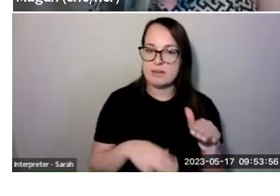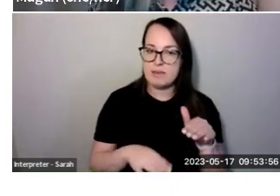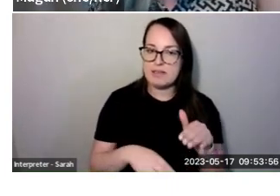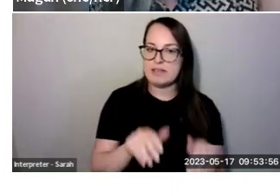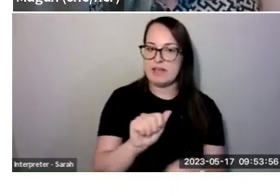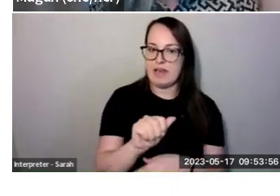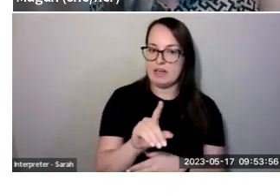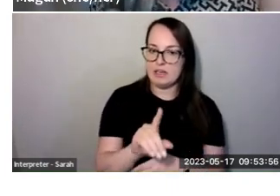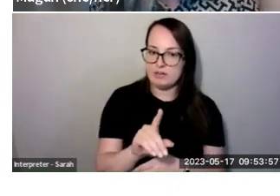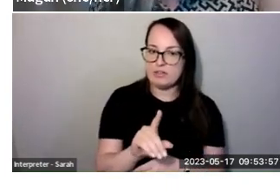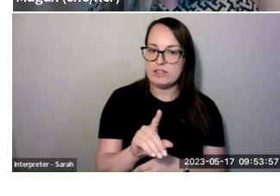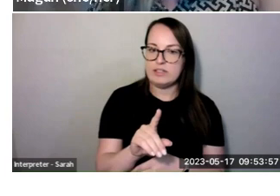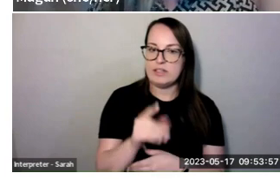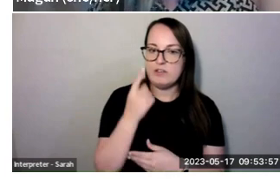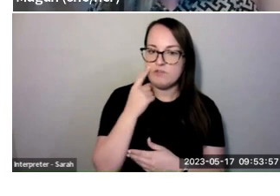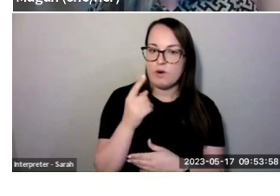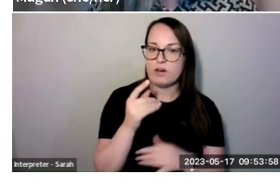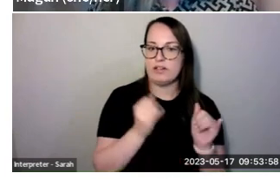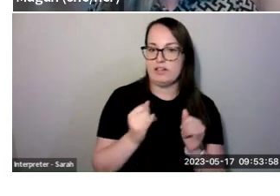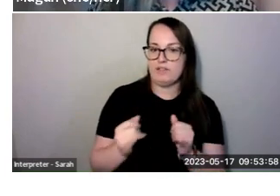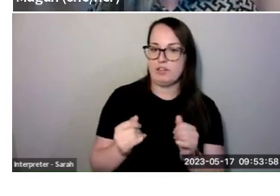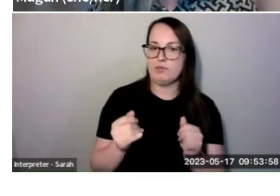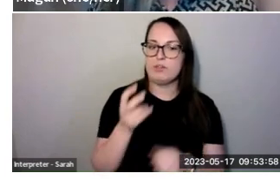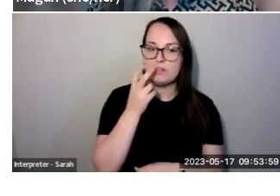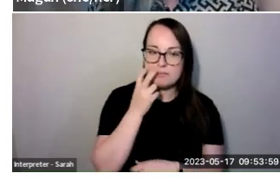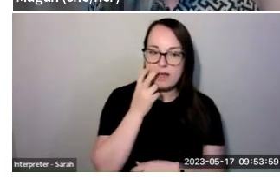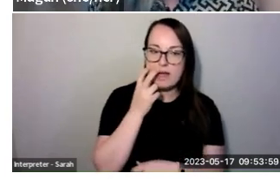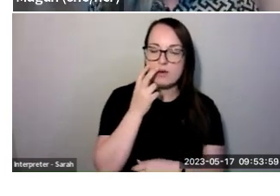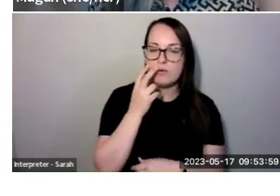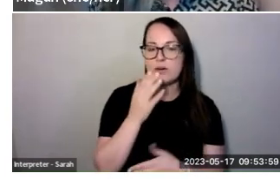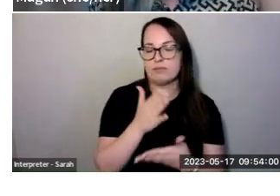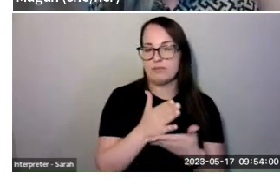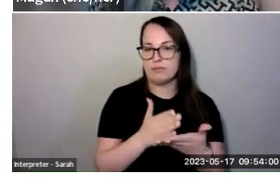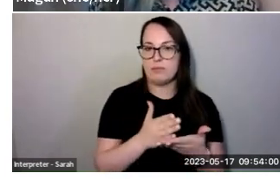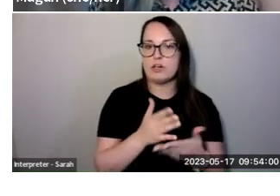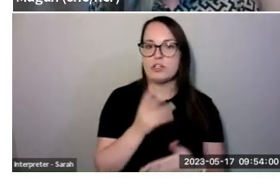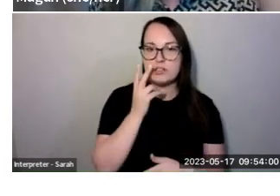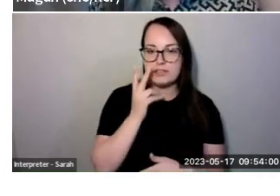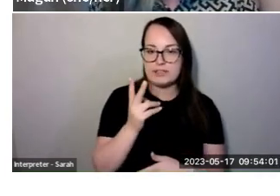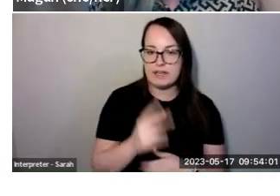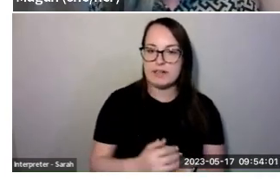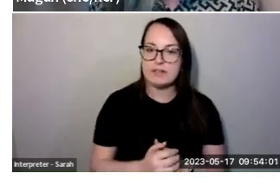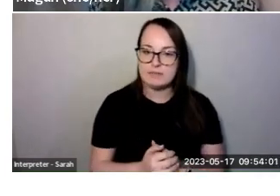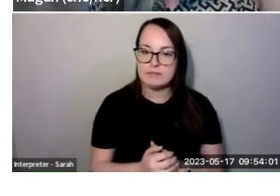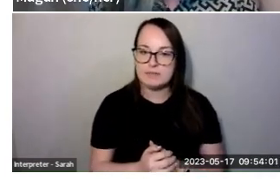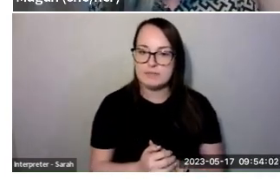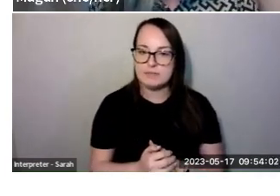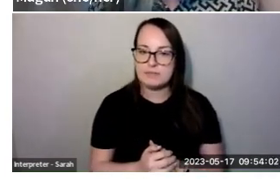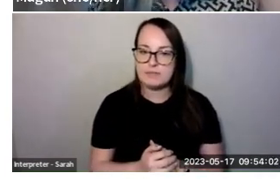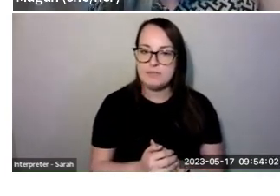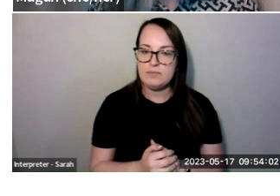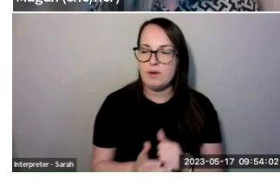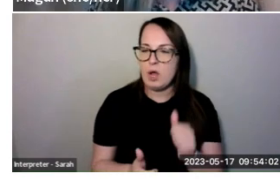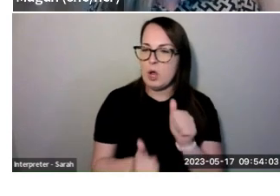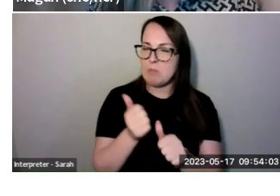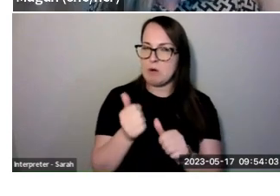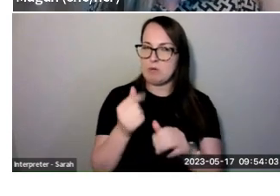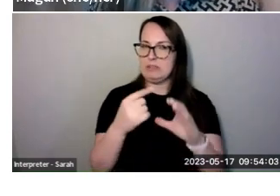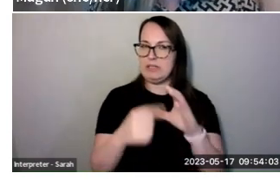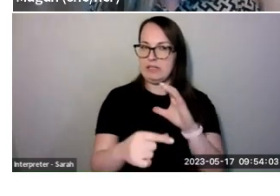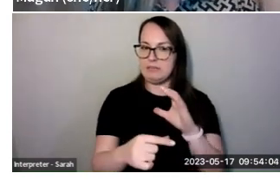for individuals blind or partially sighted, that's helpful to go into an e-mail.